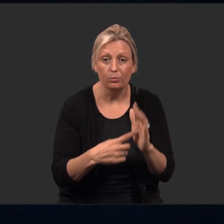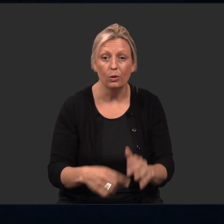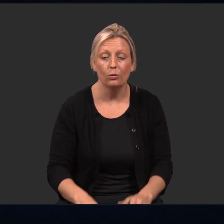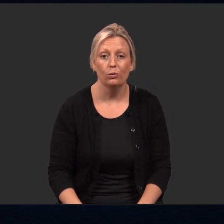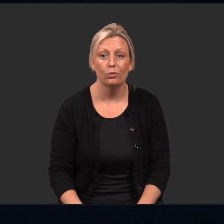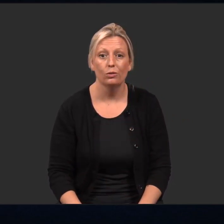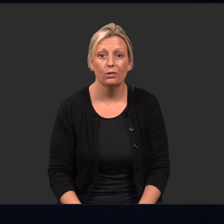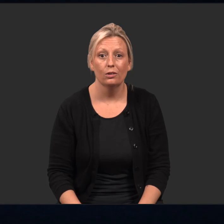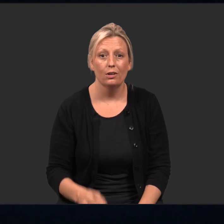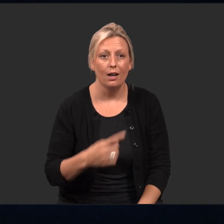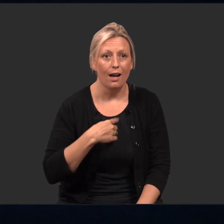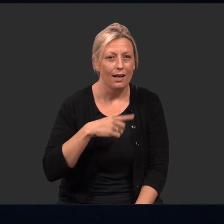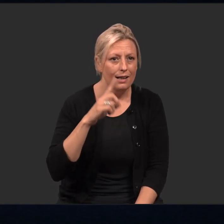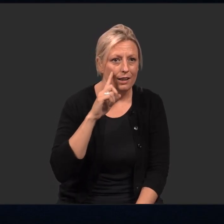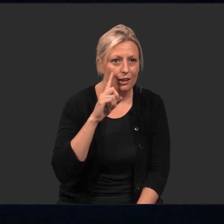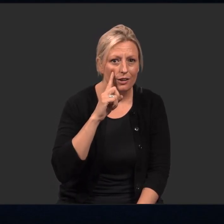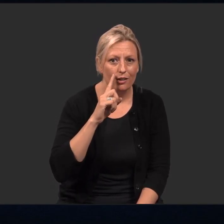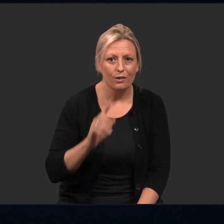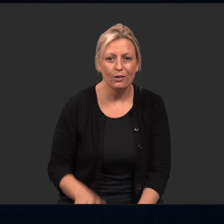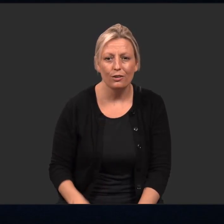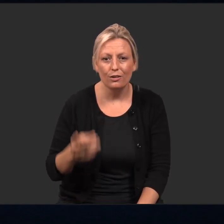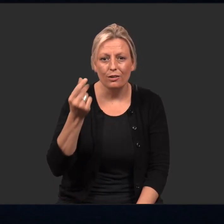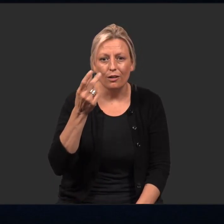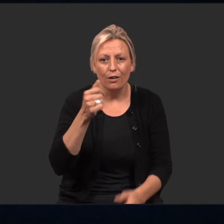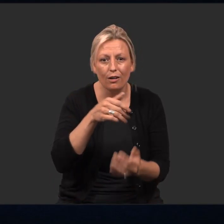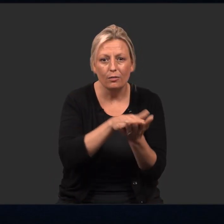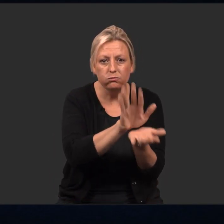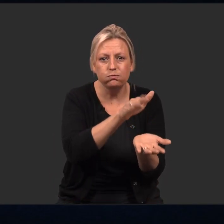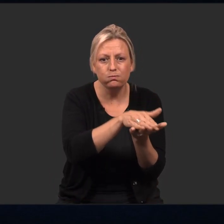For example, a dog barking,